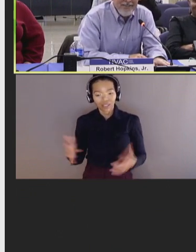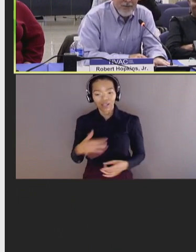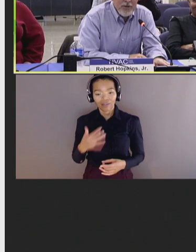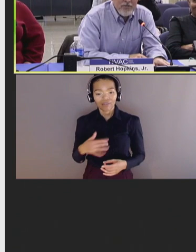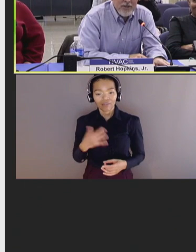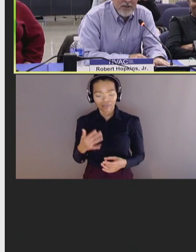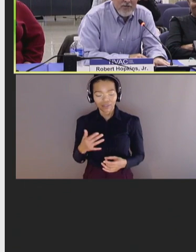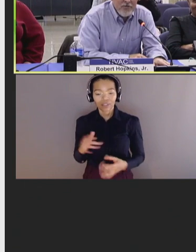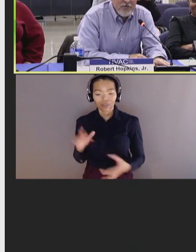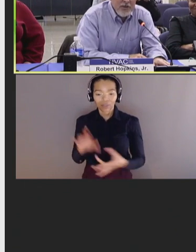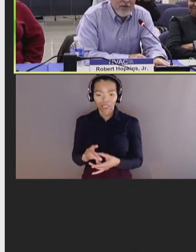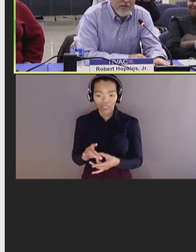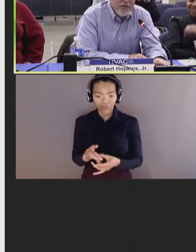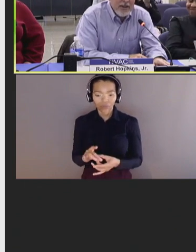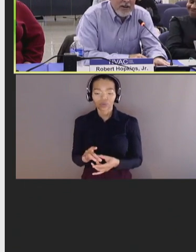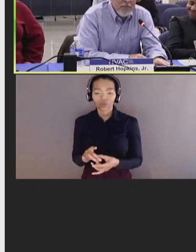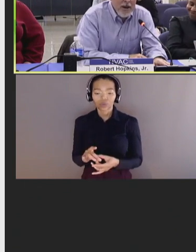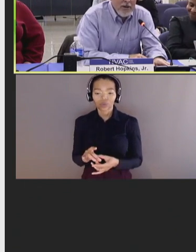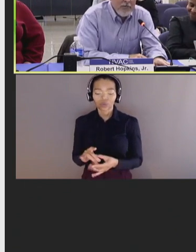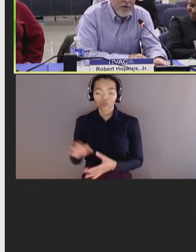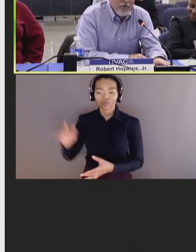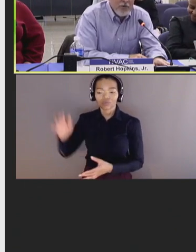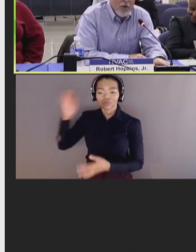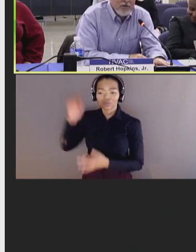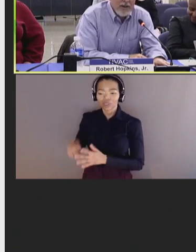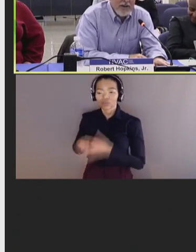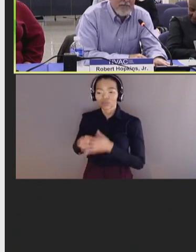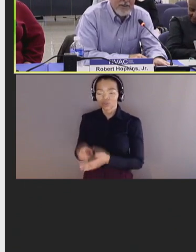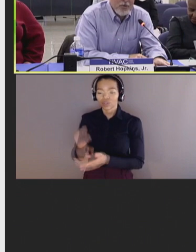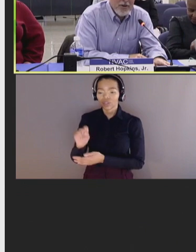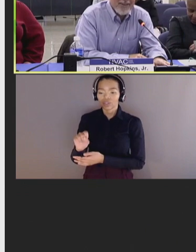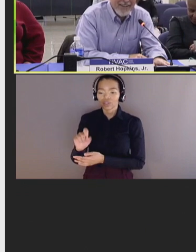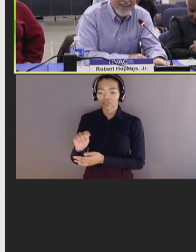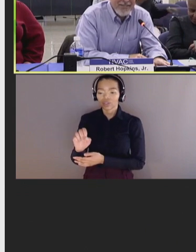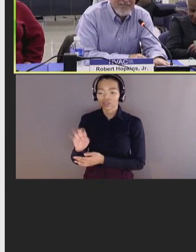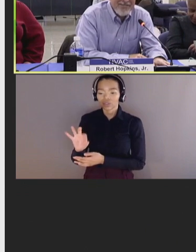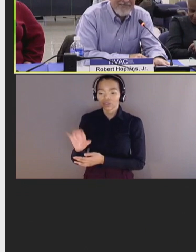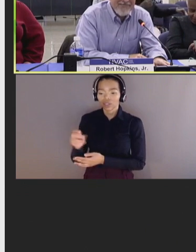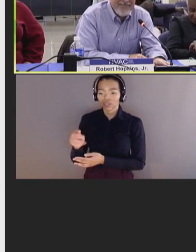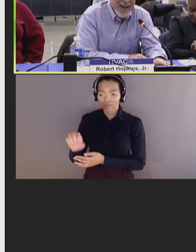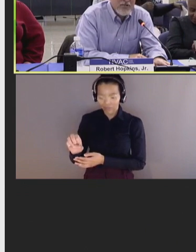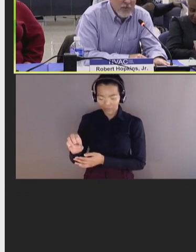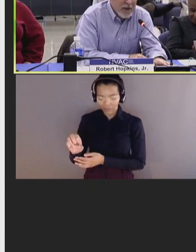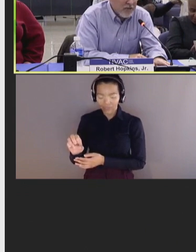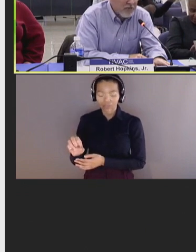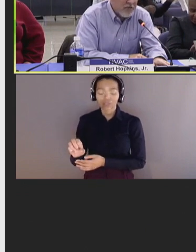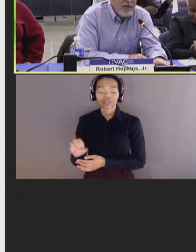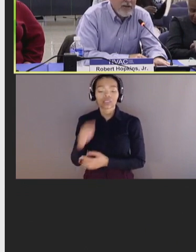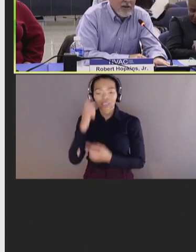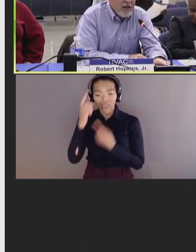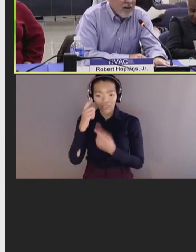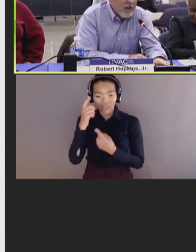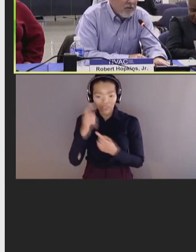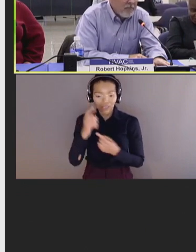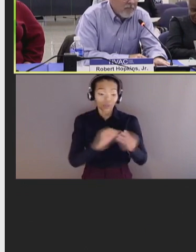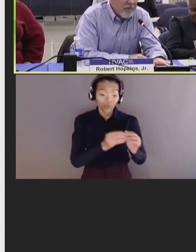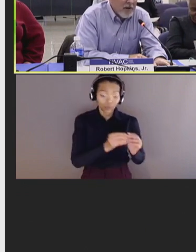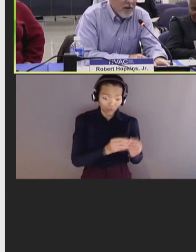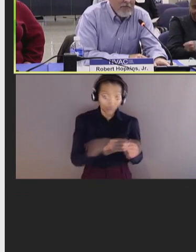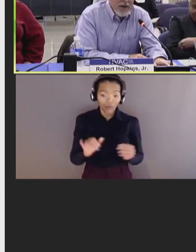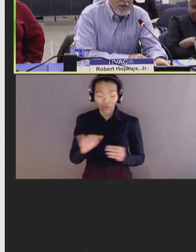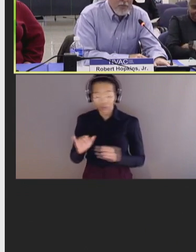it's thinking about both the qualitative and the quantitative aspects of evaluation,